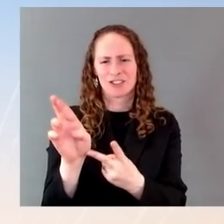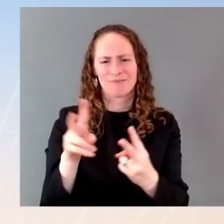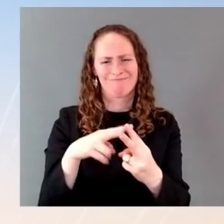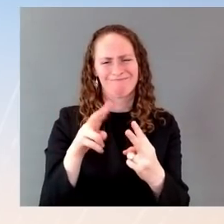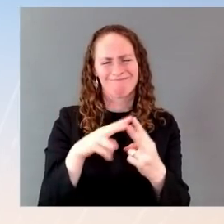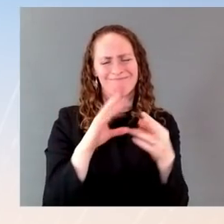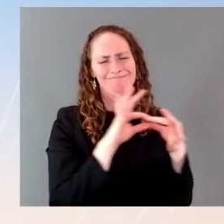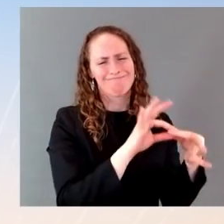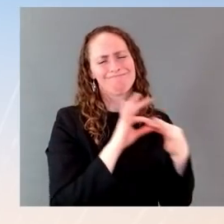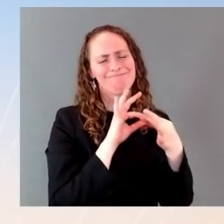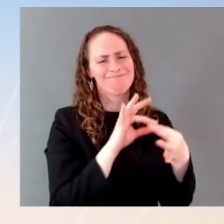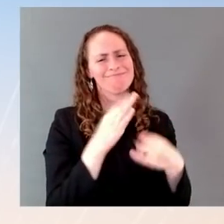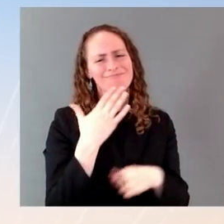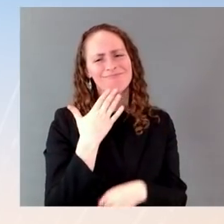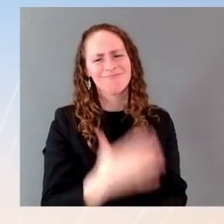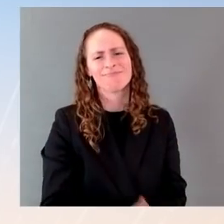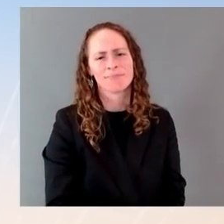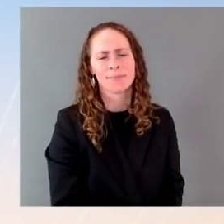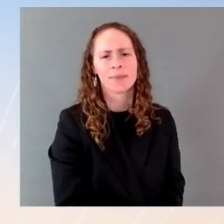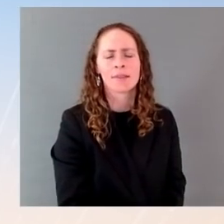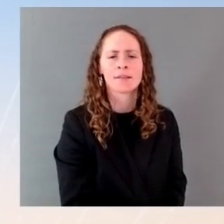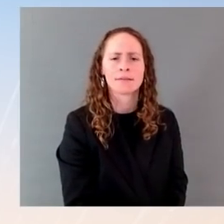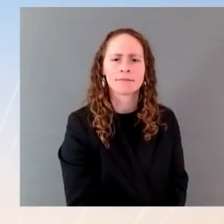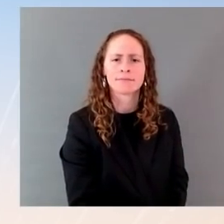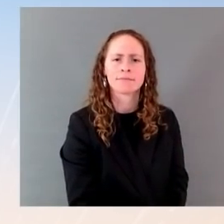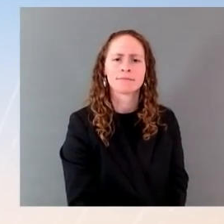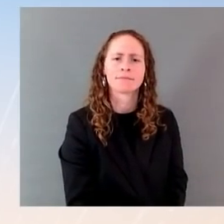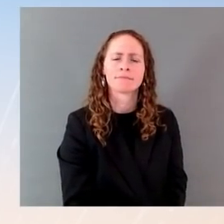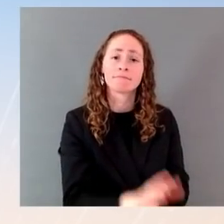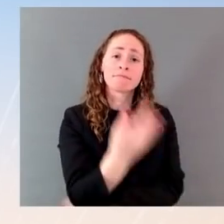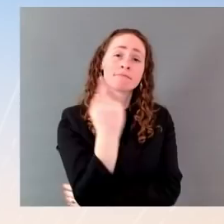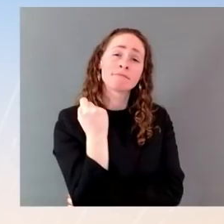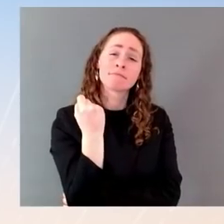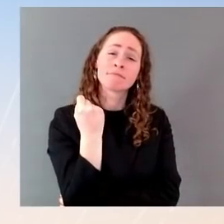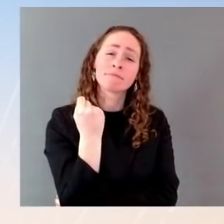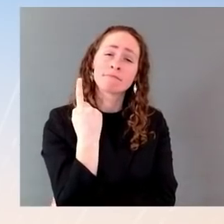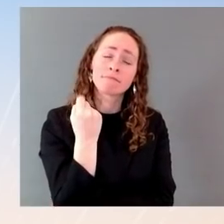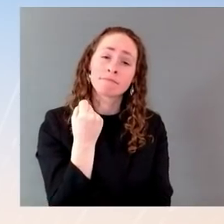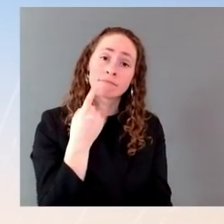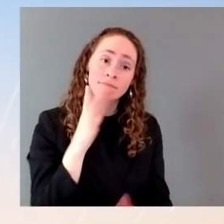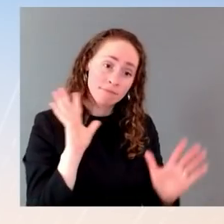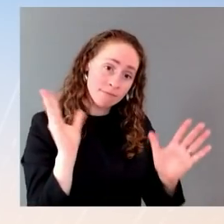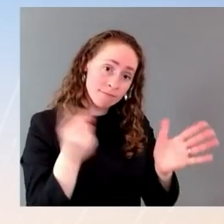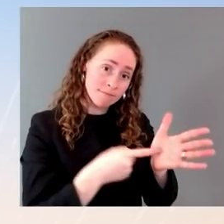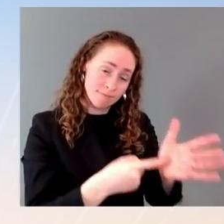unvaccinated people to get vaccinated -- but the alternative of testing: so, testing once a week.